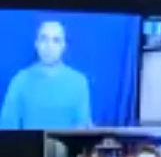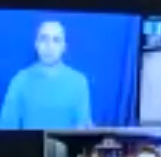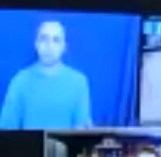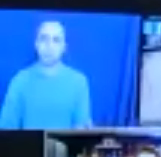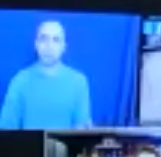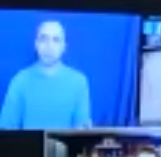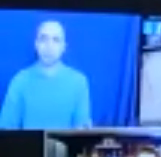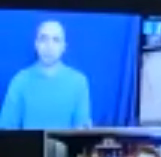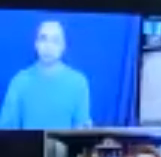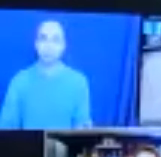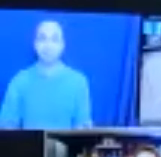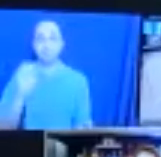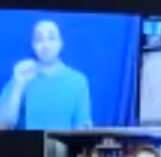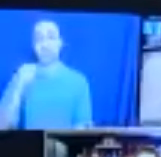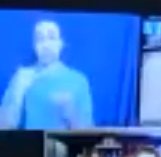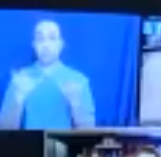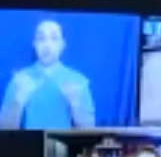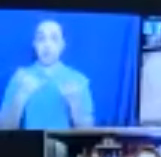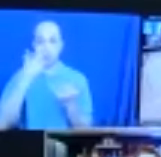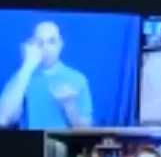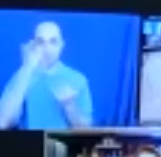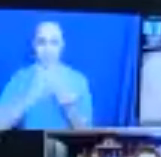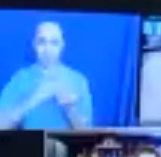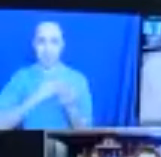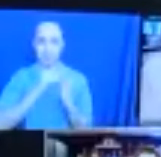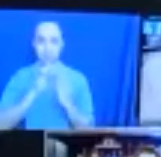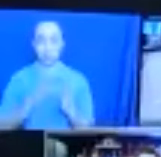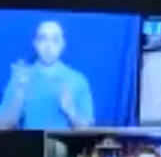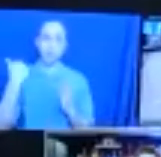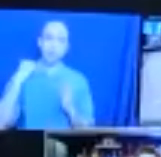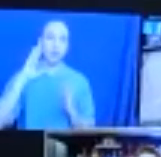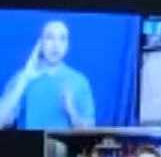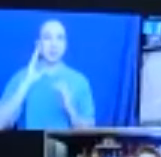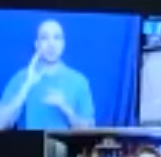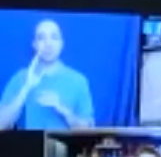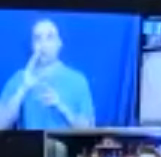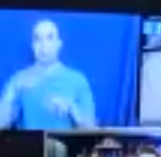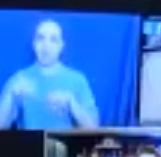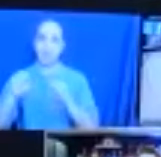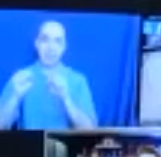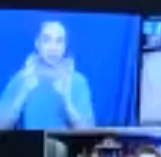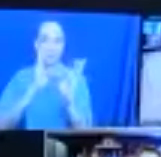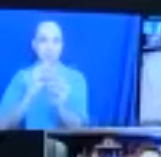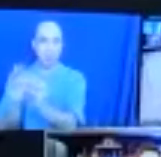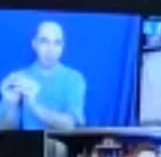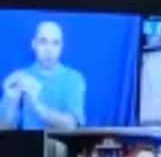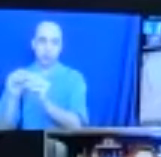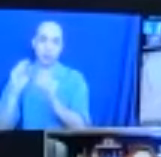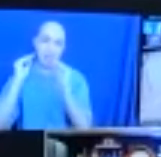CURRENTLY BECAUSE OF MY STUDENTS THAT I TEACH, I USED TO DO SEMINARS.